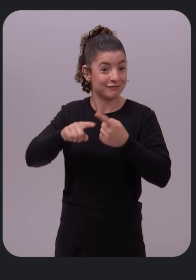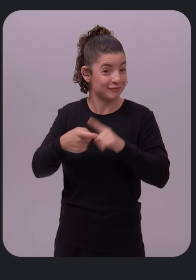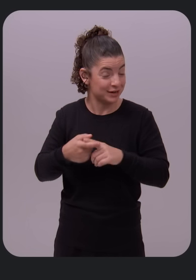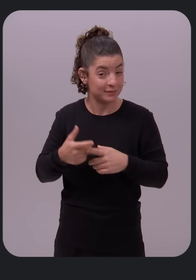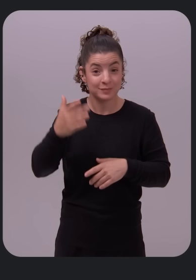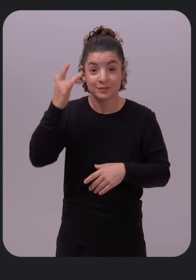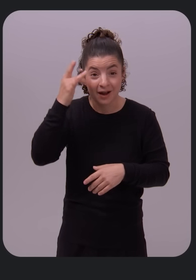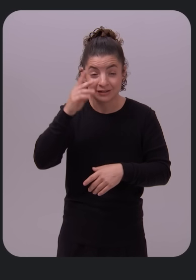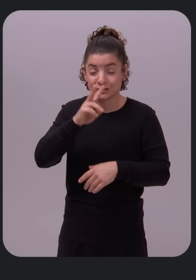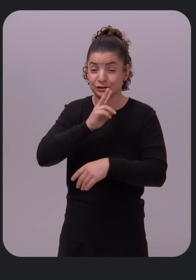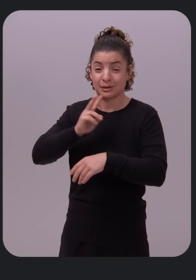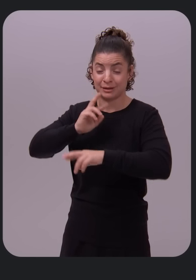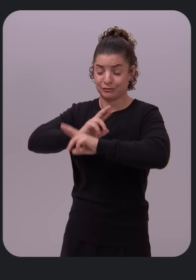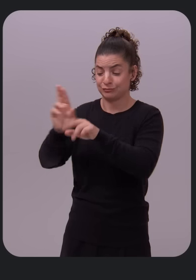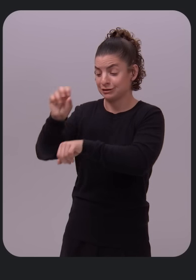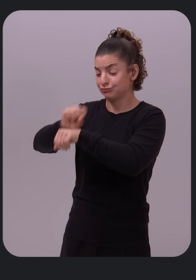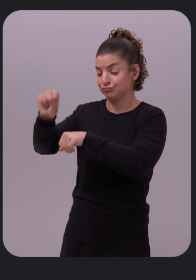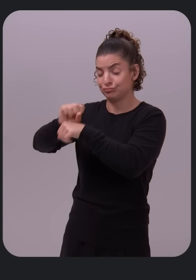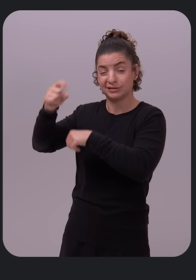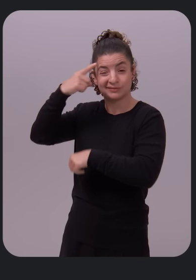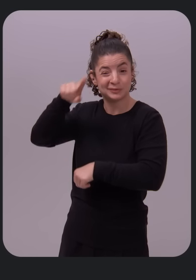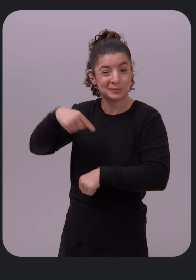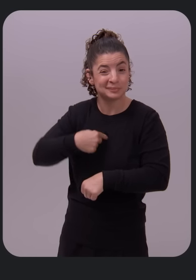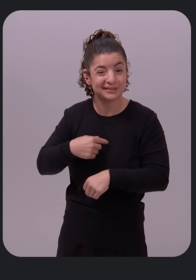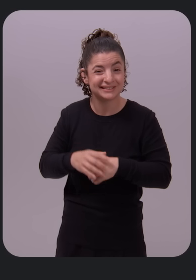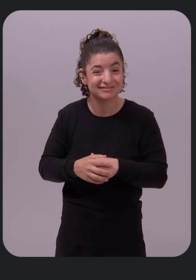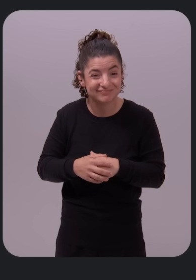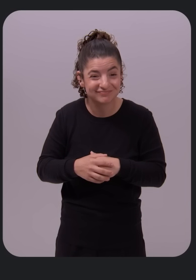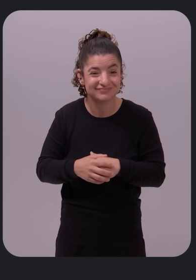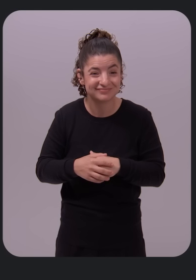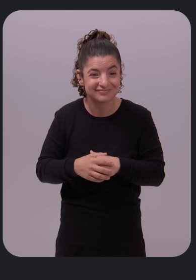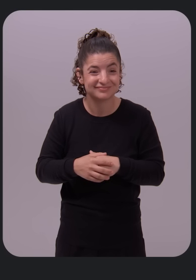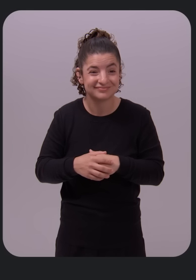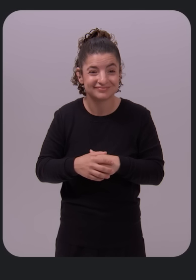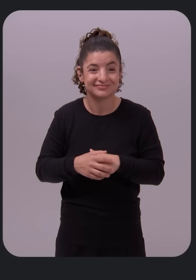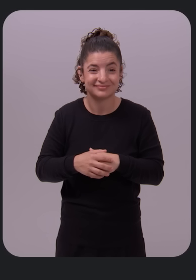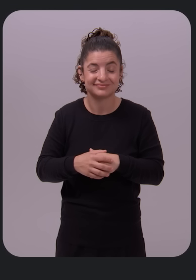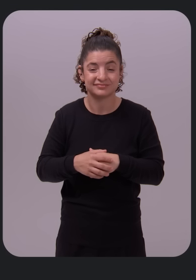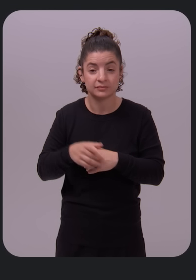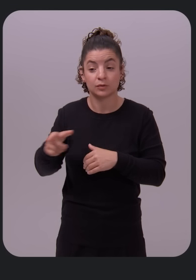That's because Gemini can do almost all the work for me,